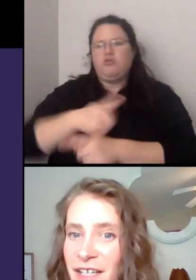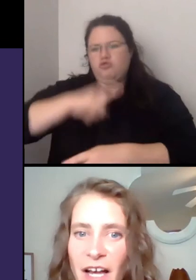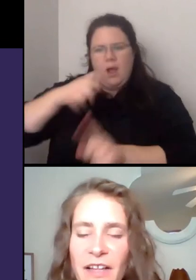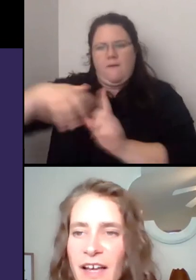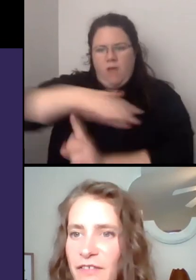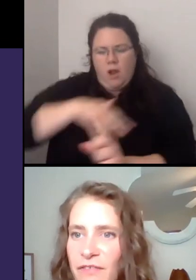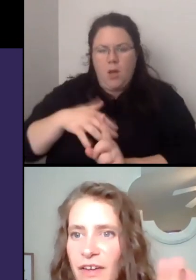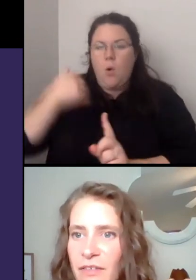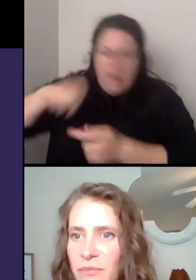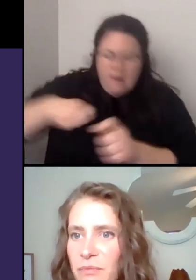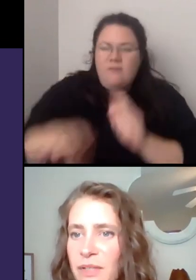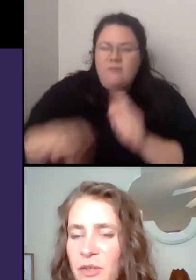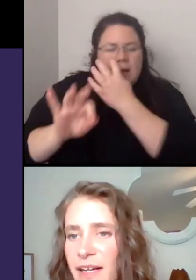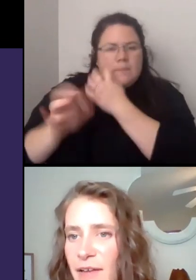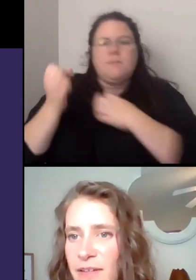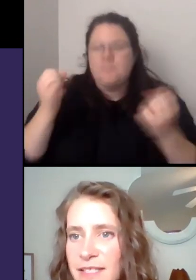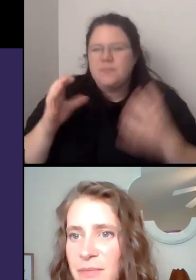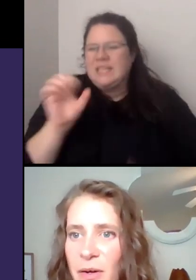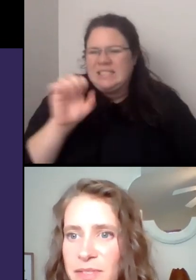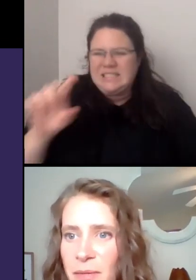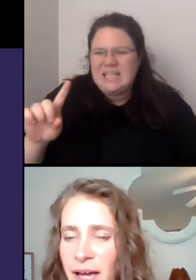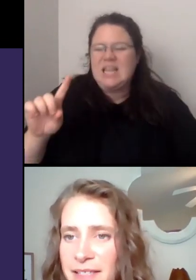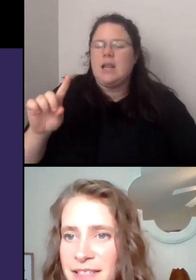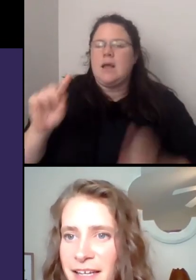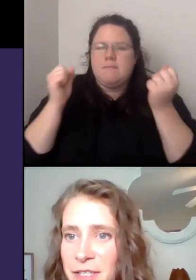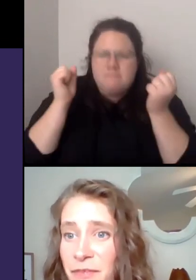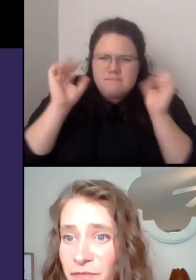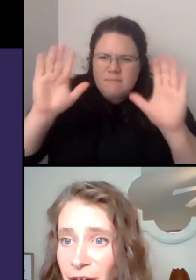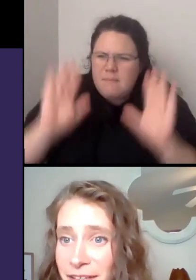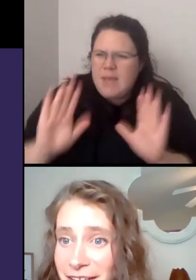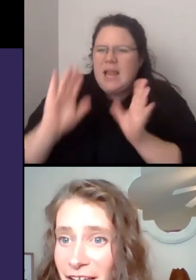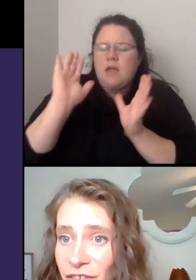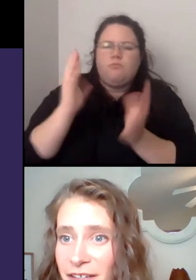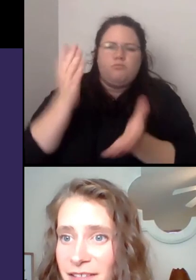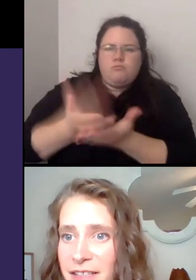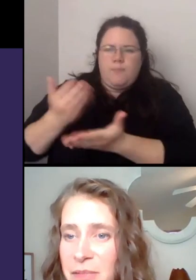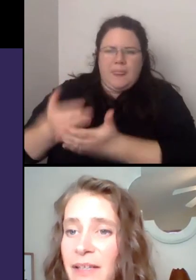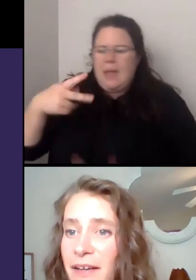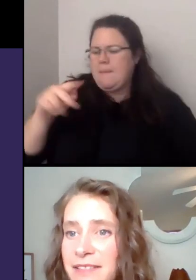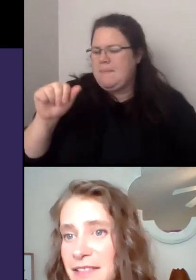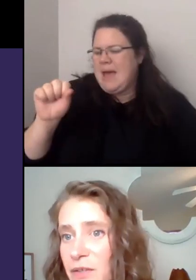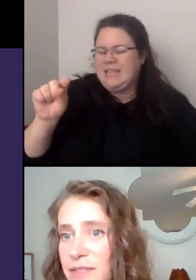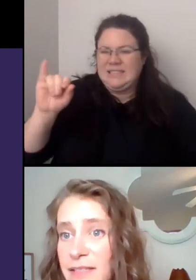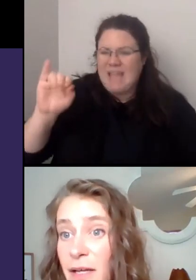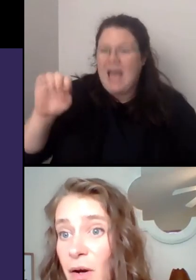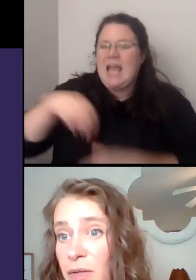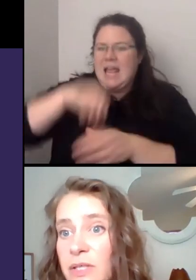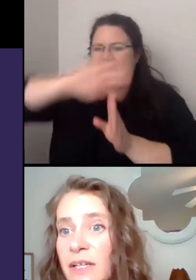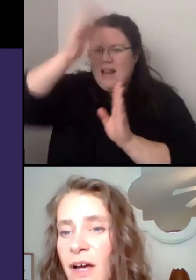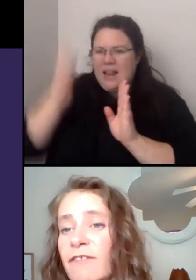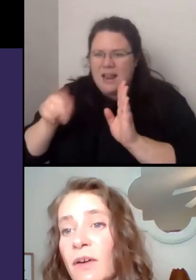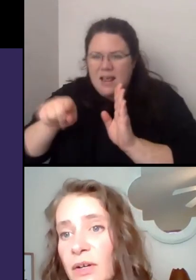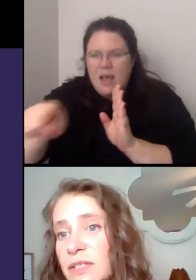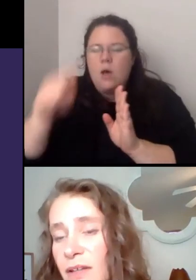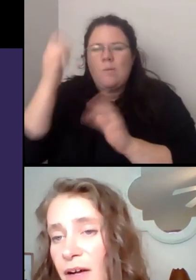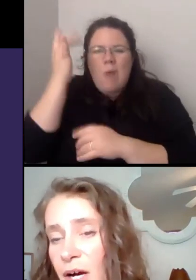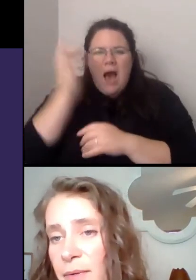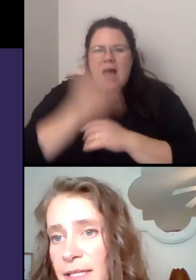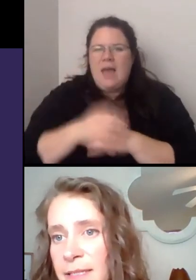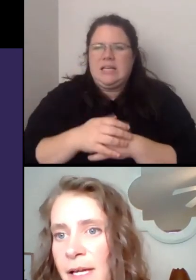A lot of really great evidence about past diet has been found in cave contexts, because these are seeds that aren't -- often aren't carbonized.